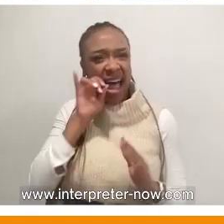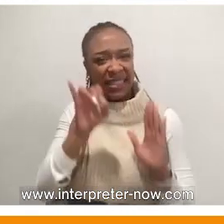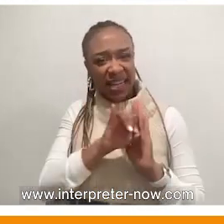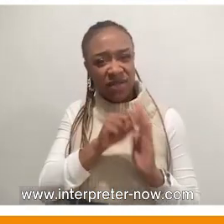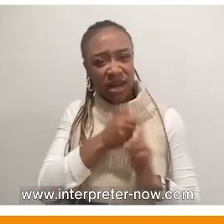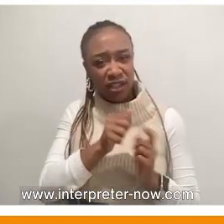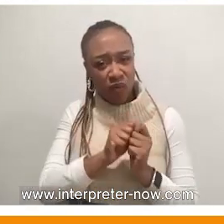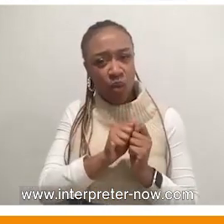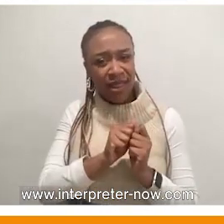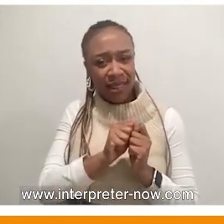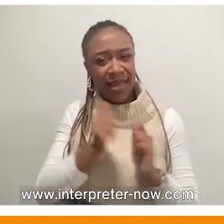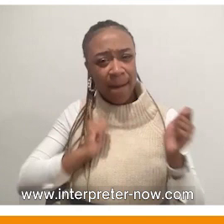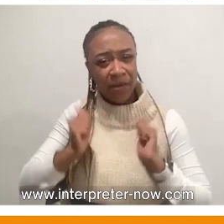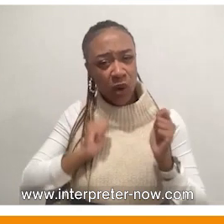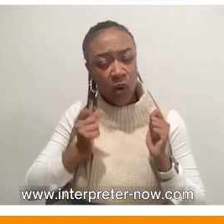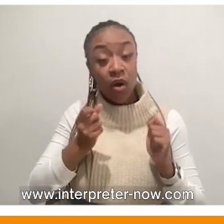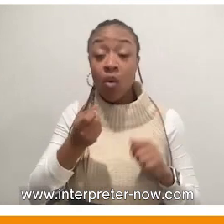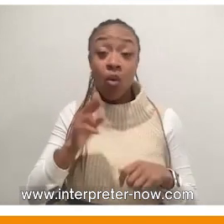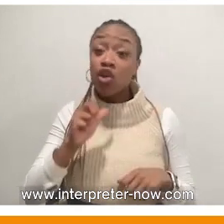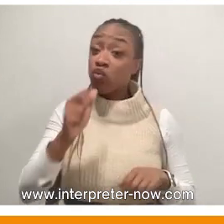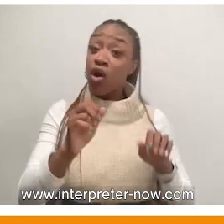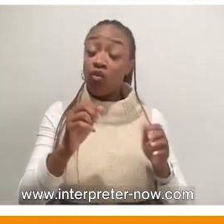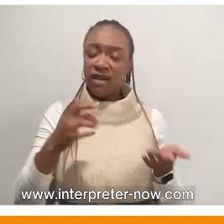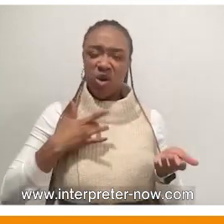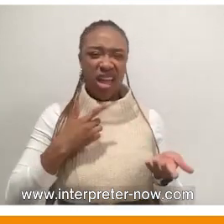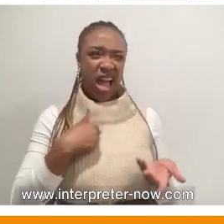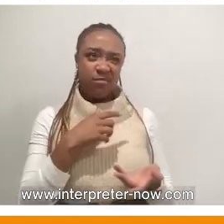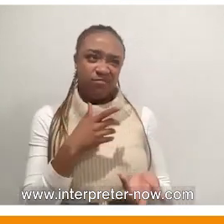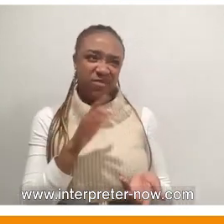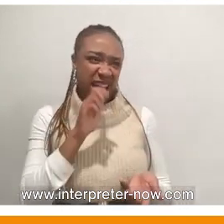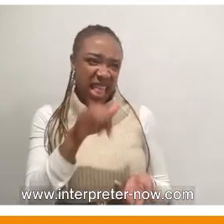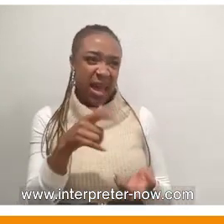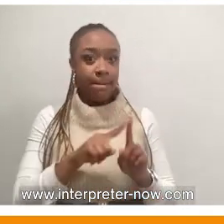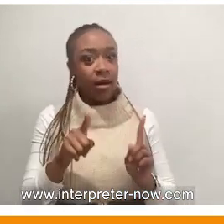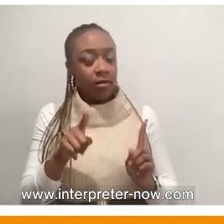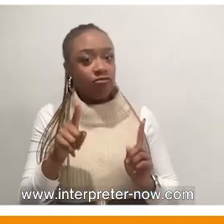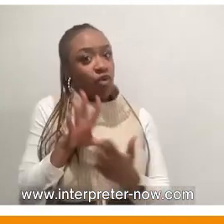Either you see yourself in the episodes, or you don't and you learn something from it.